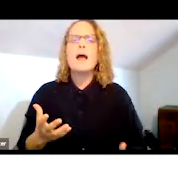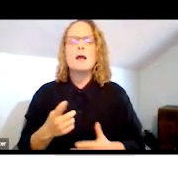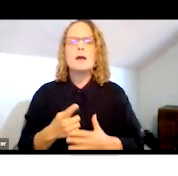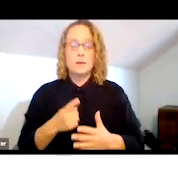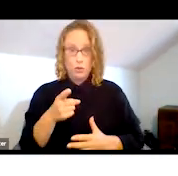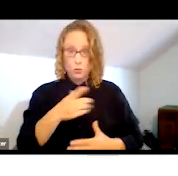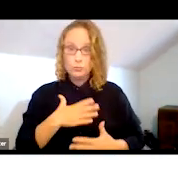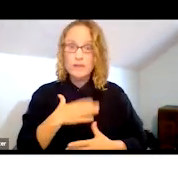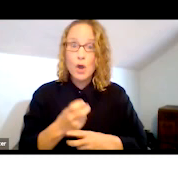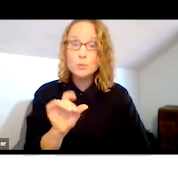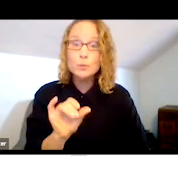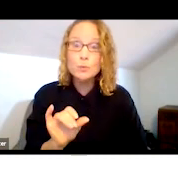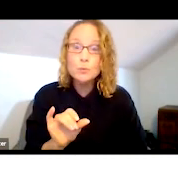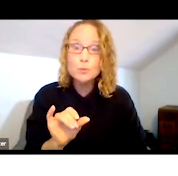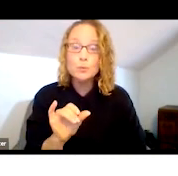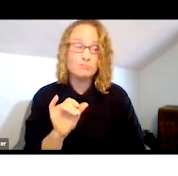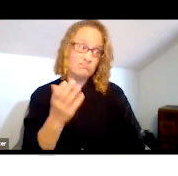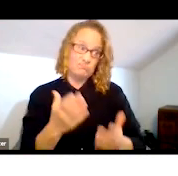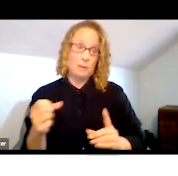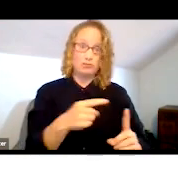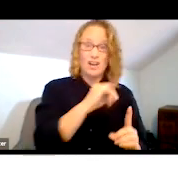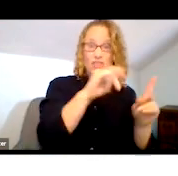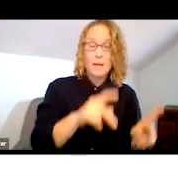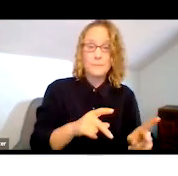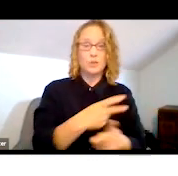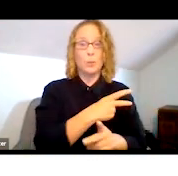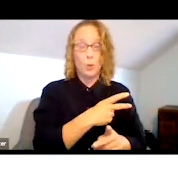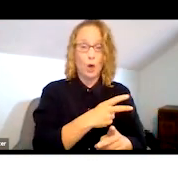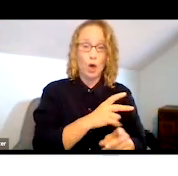we did that small exercise about where we feel tension, where we feel released.